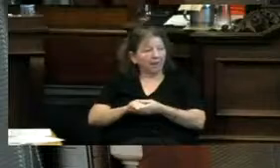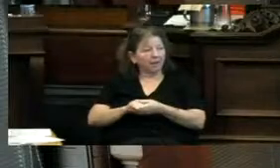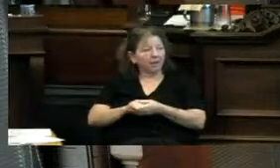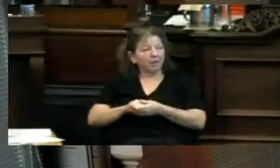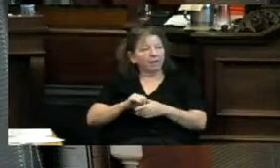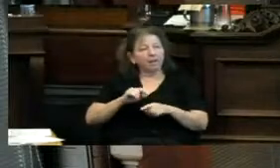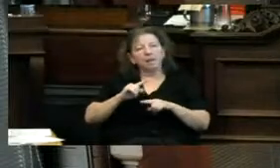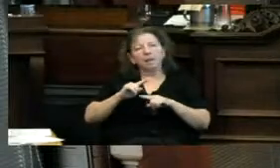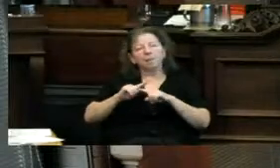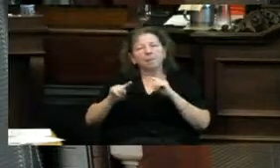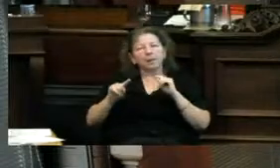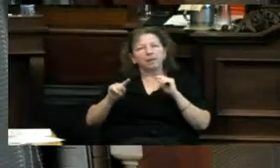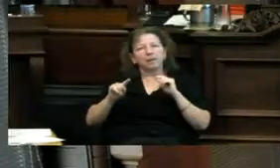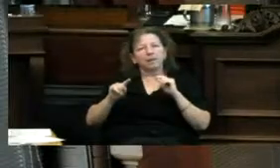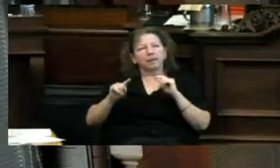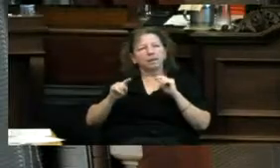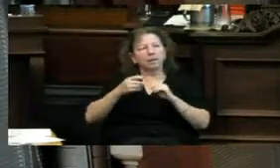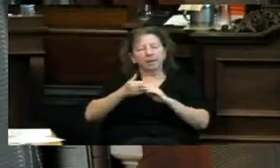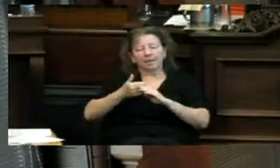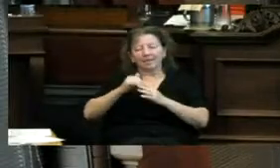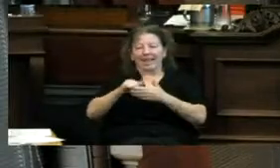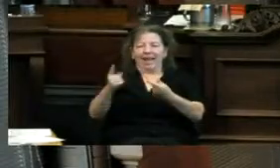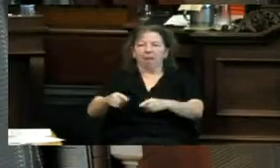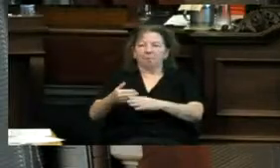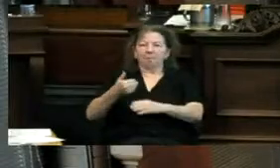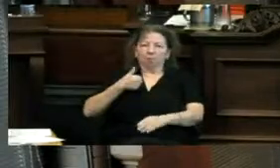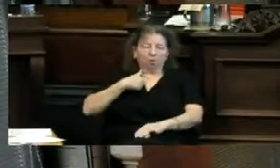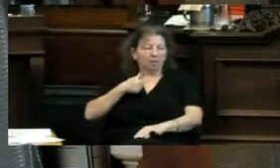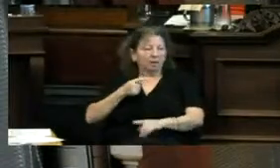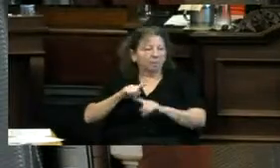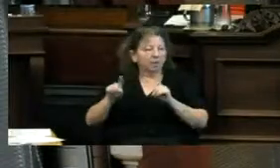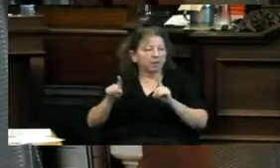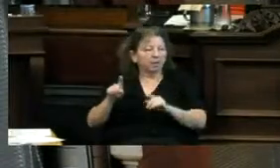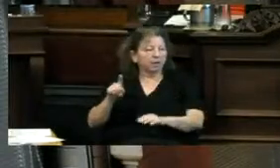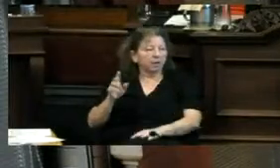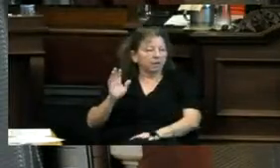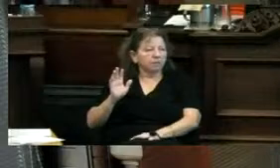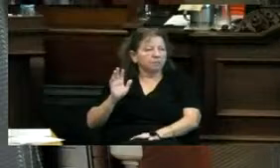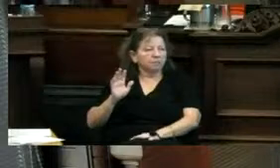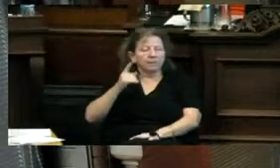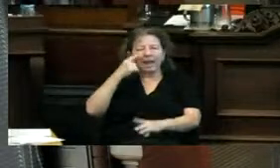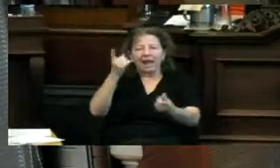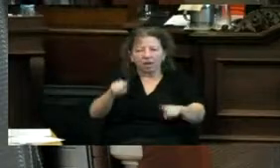talking about. So but I do remember that case. Yeah,